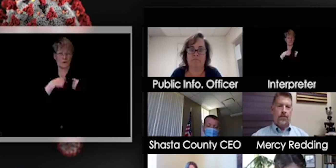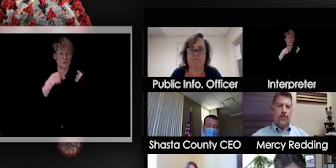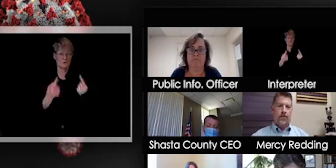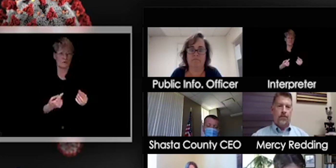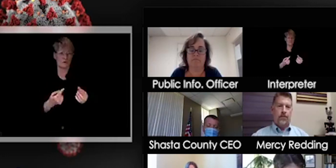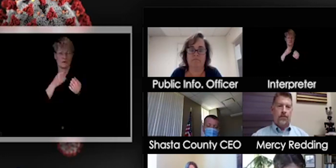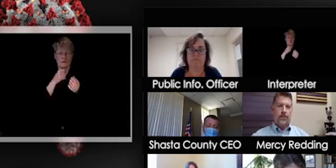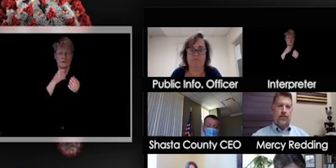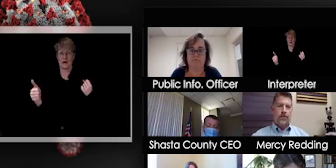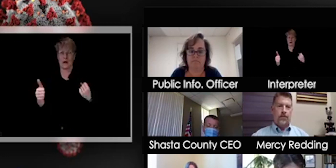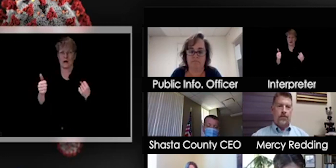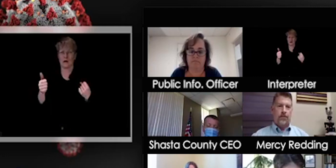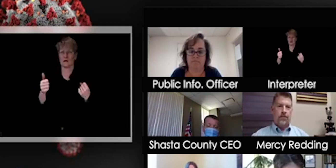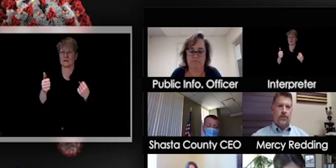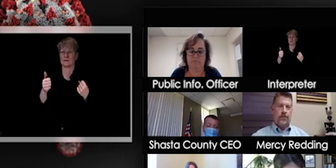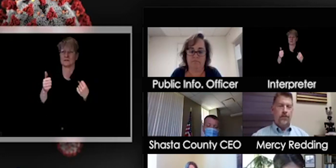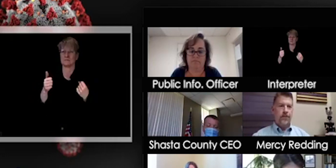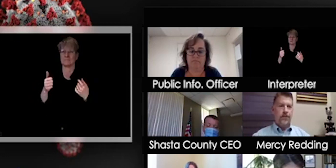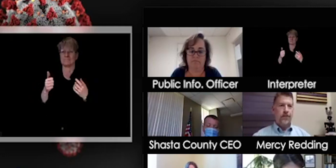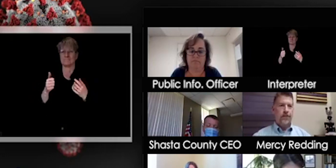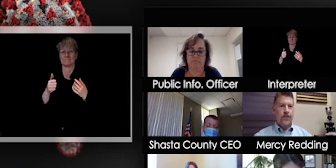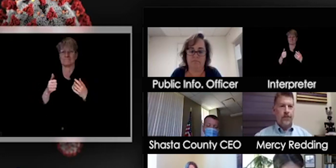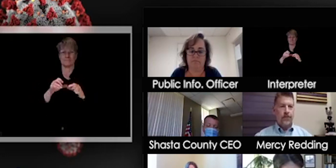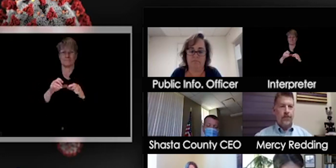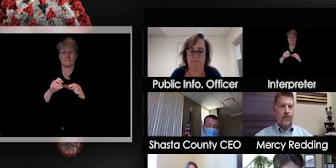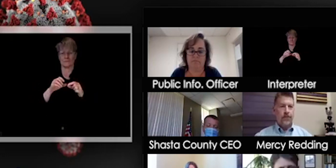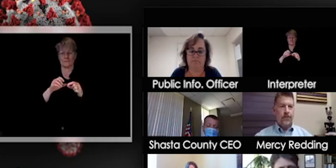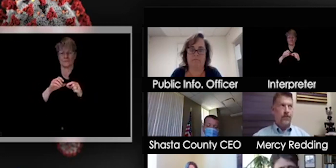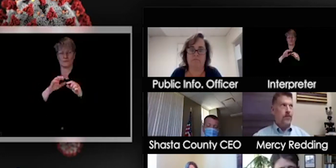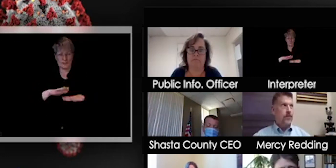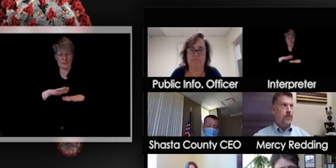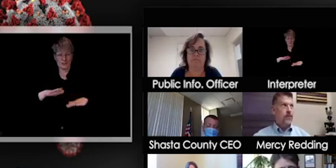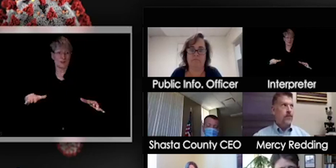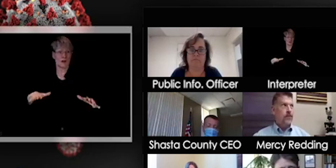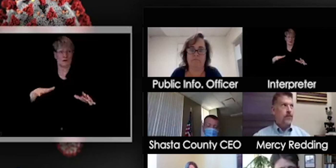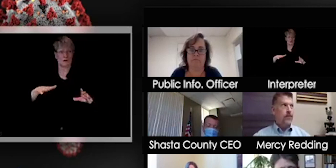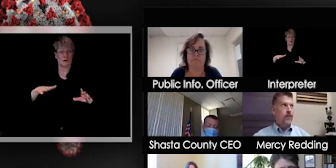I think, if our number of kids go up, we could think about maybe. I'm breaking that down